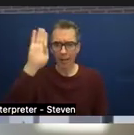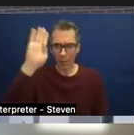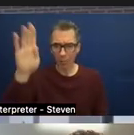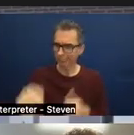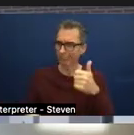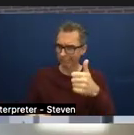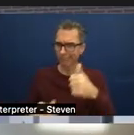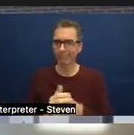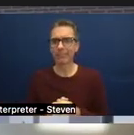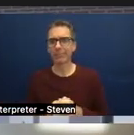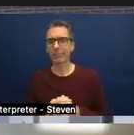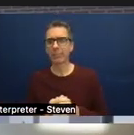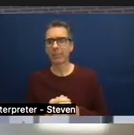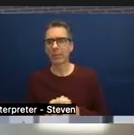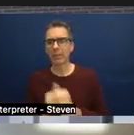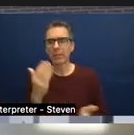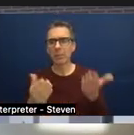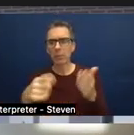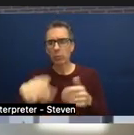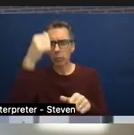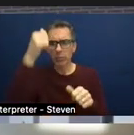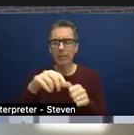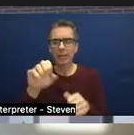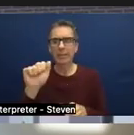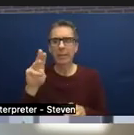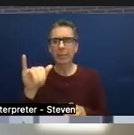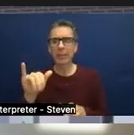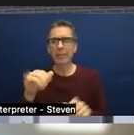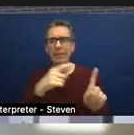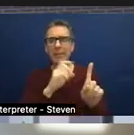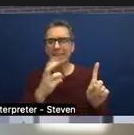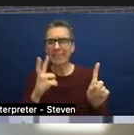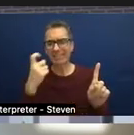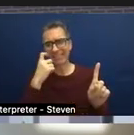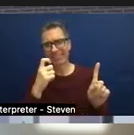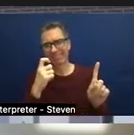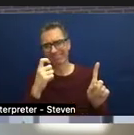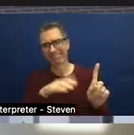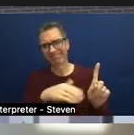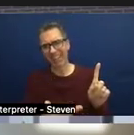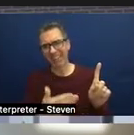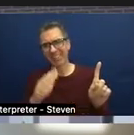So as you might recall, Sammy a 16-year-old was recently killed at 52nd and Federal.